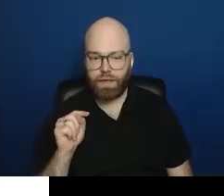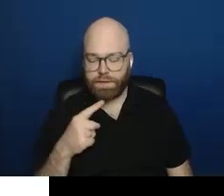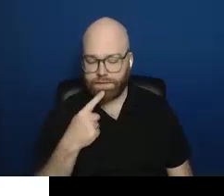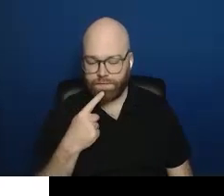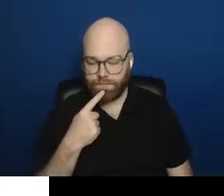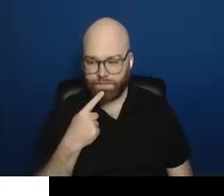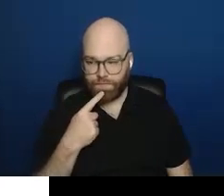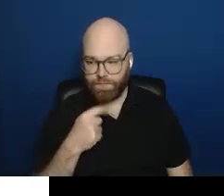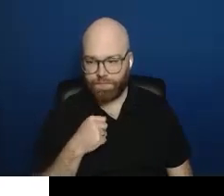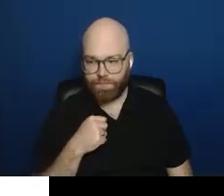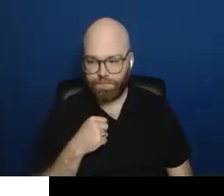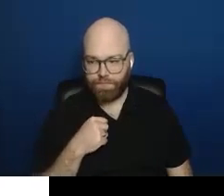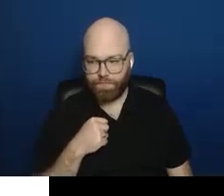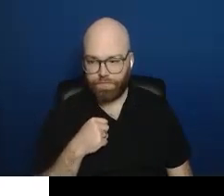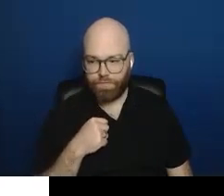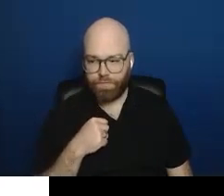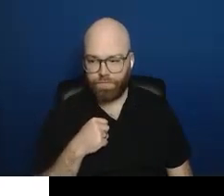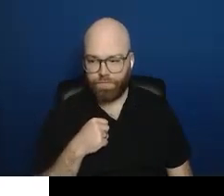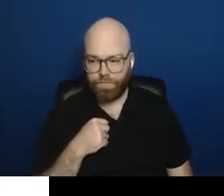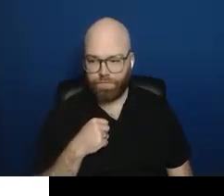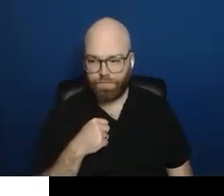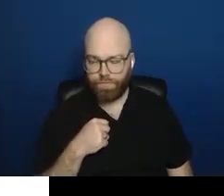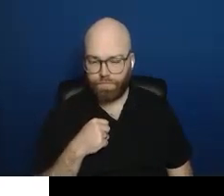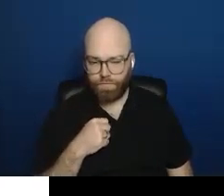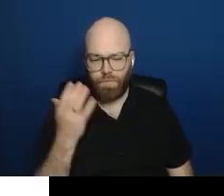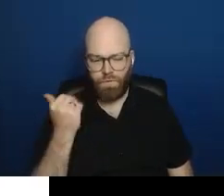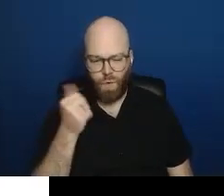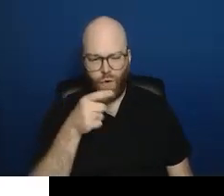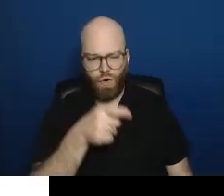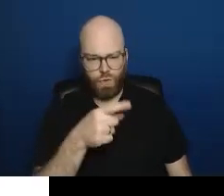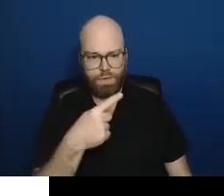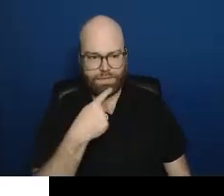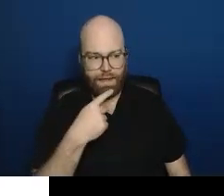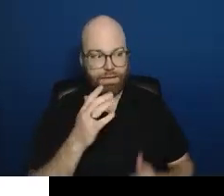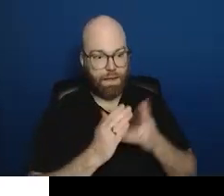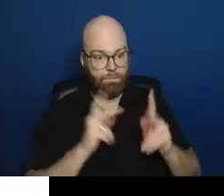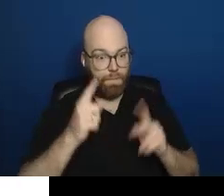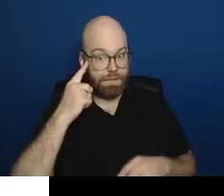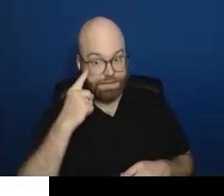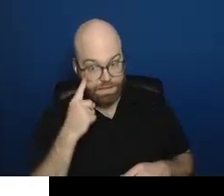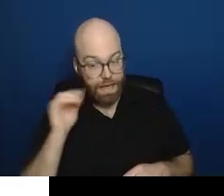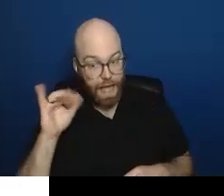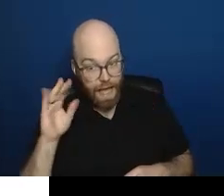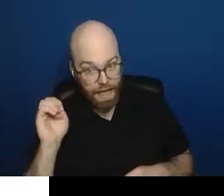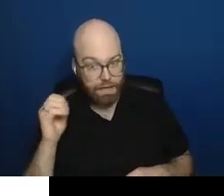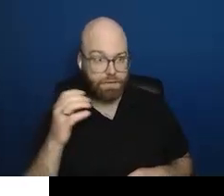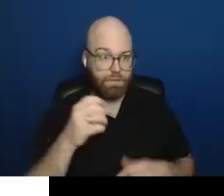to when you were speaking about the, sightings of ICE and Border Patrol. What does the local police department have to do with this?